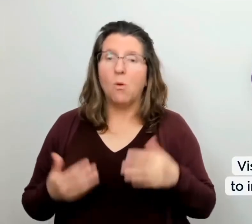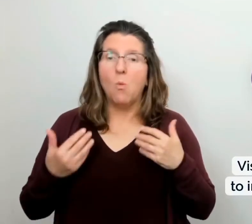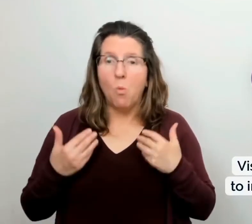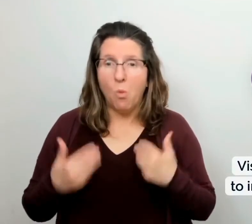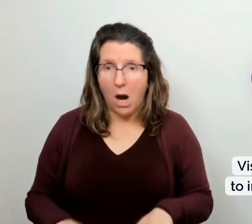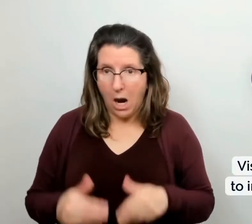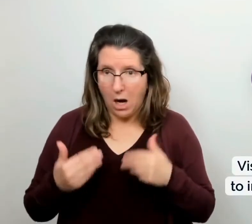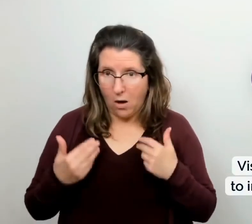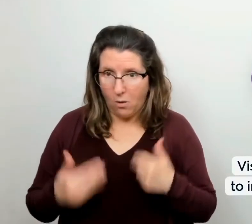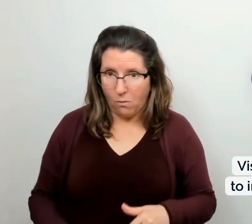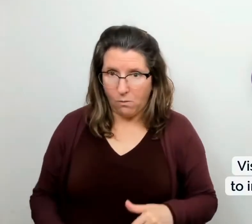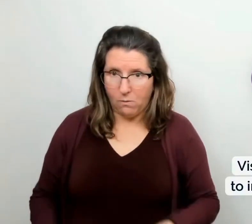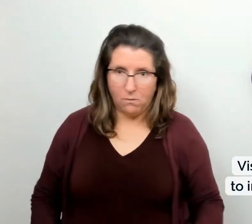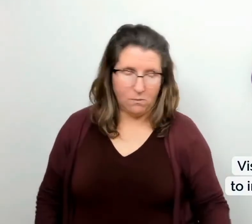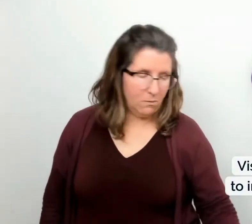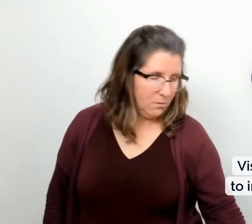That is indeed significant!